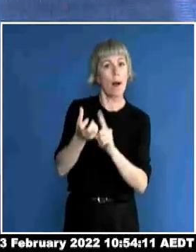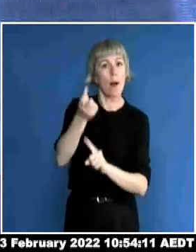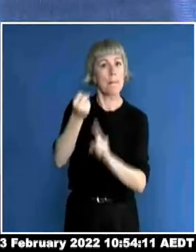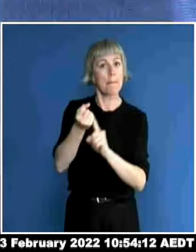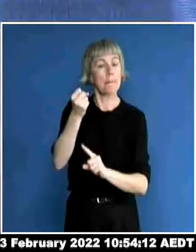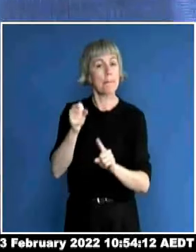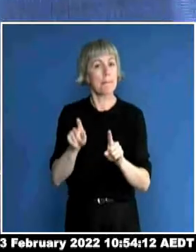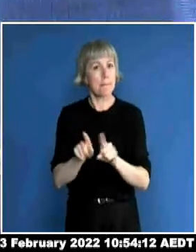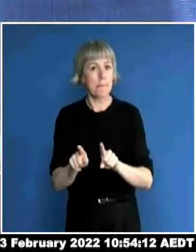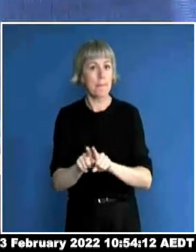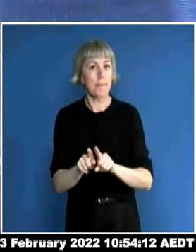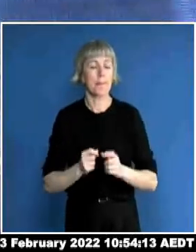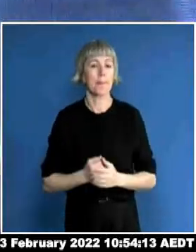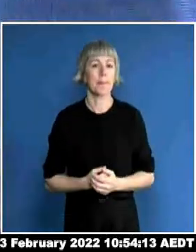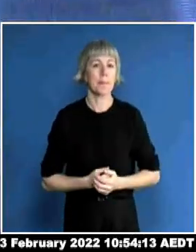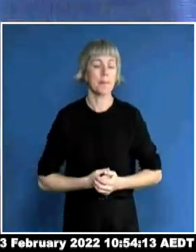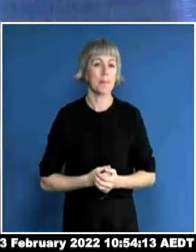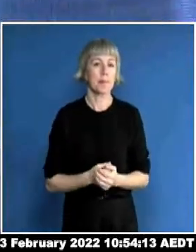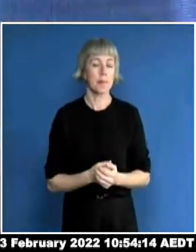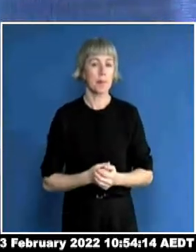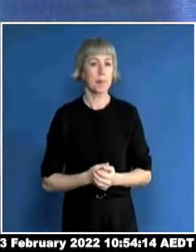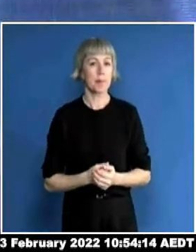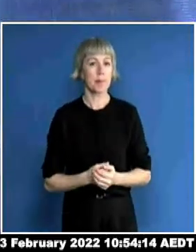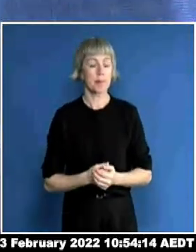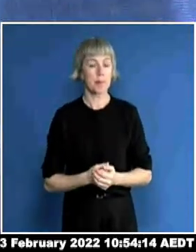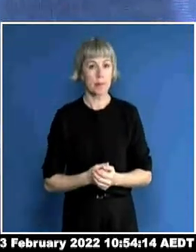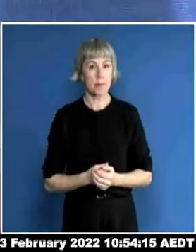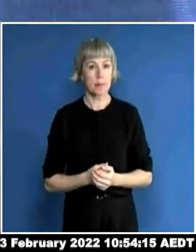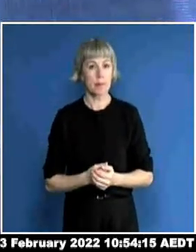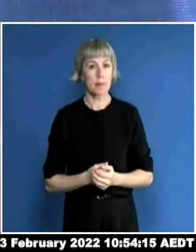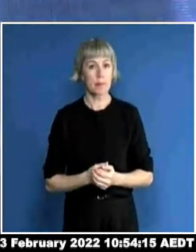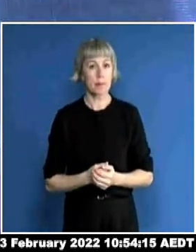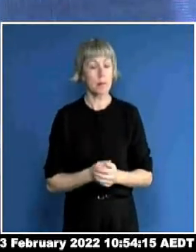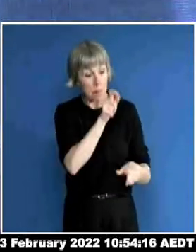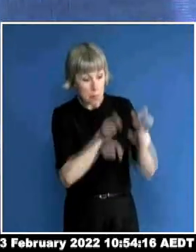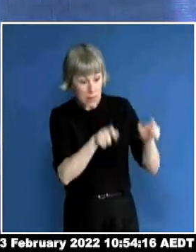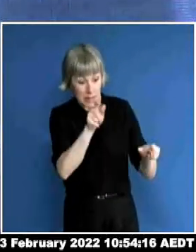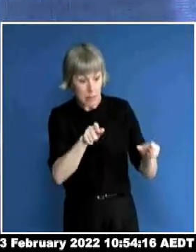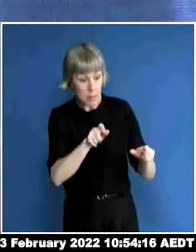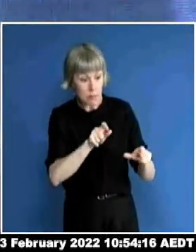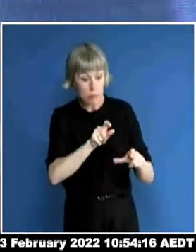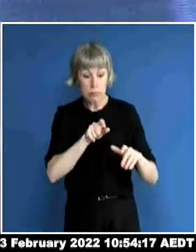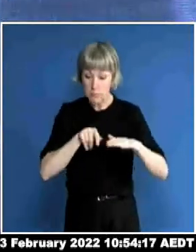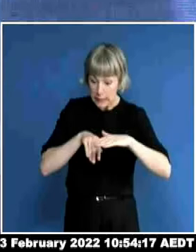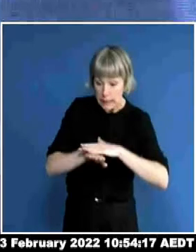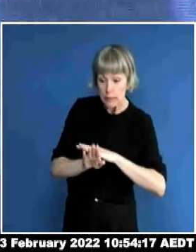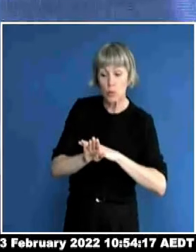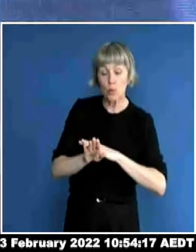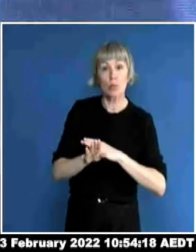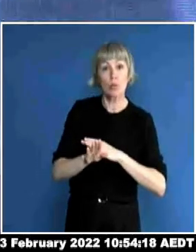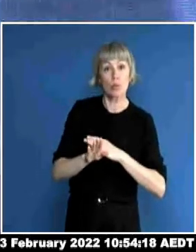Participants in the program were initially engaged as employees of Rehab Management, but